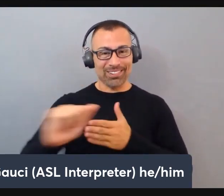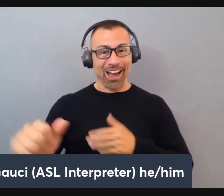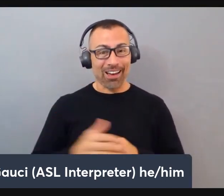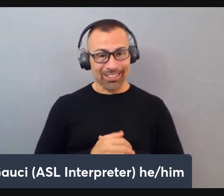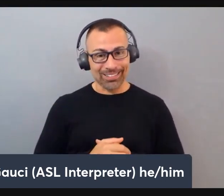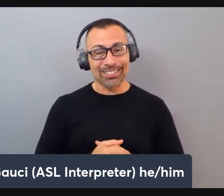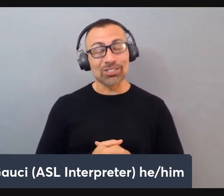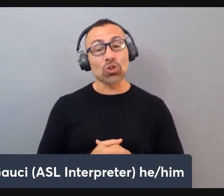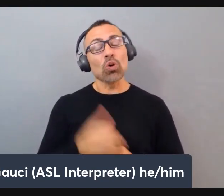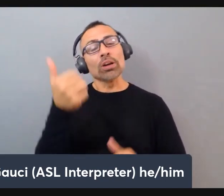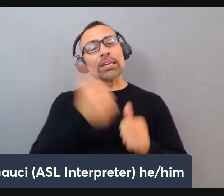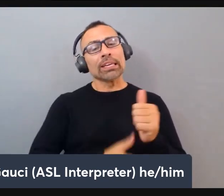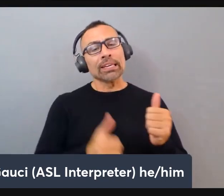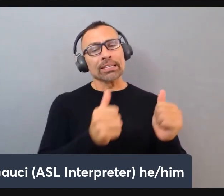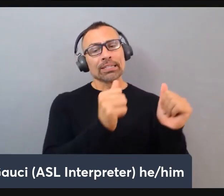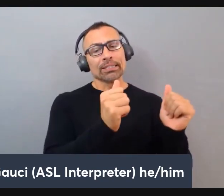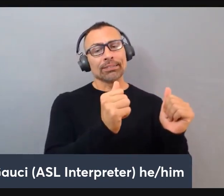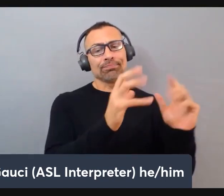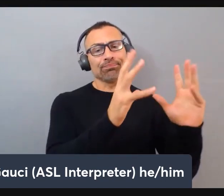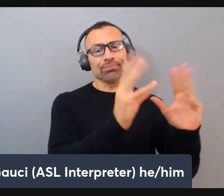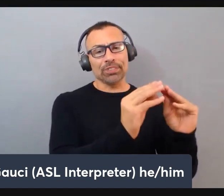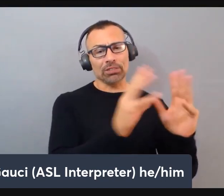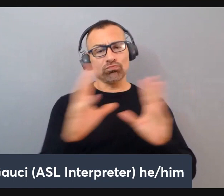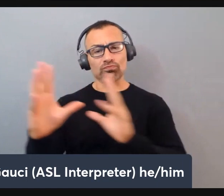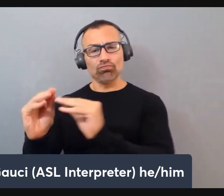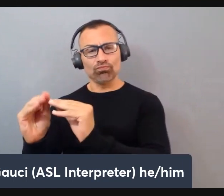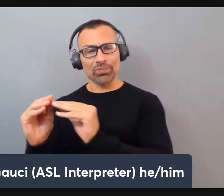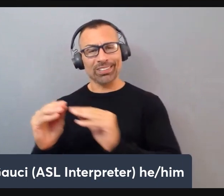that we're gonna have as well. So, stay tuned.